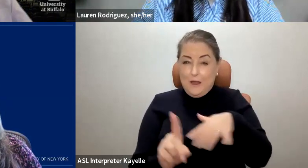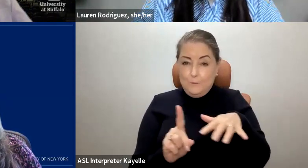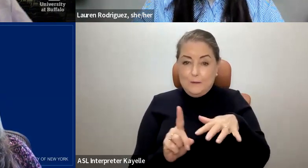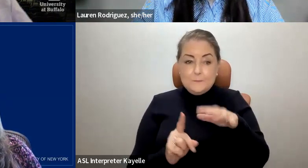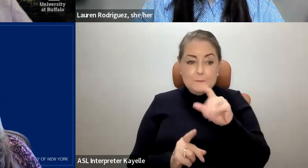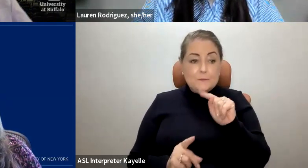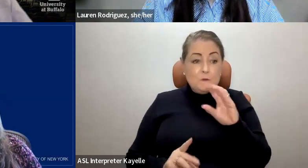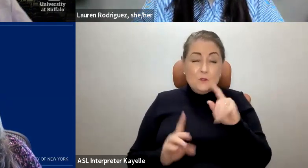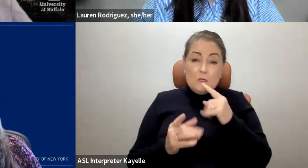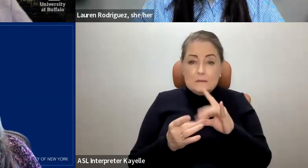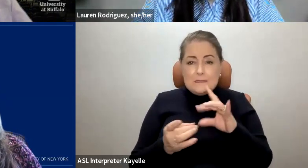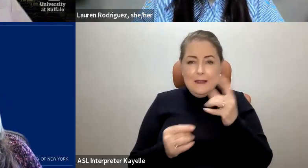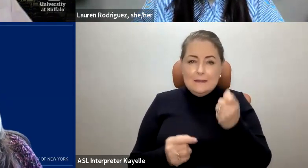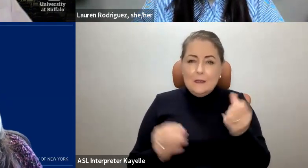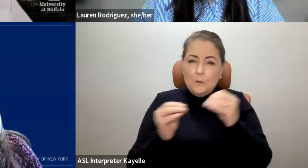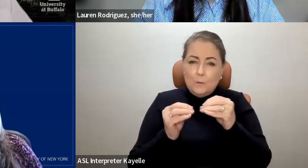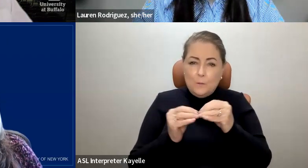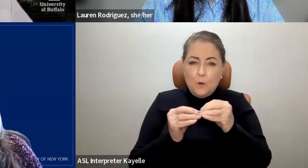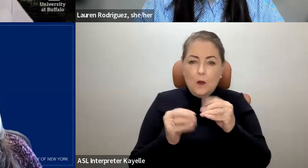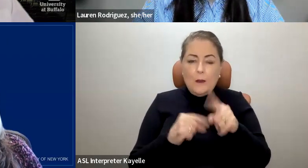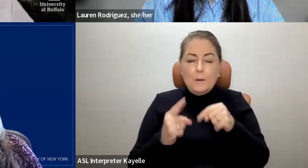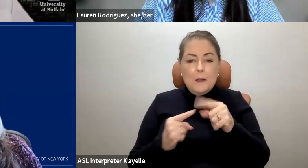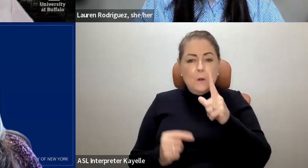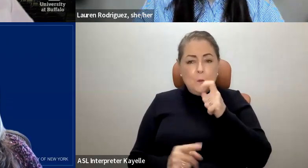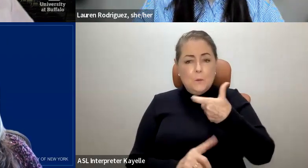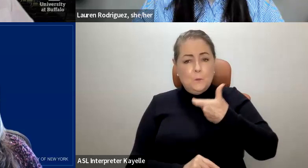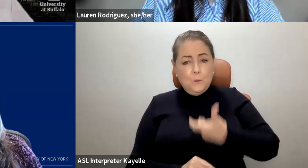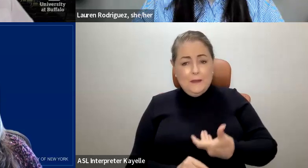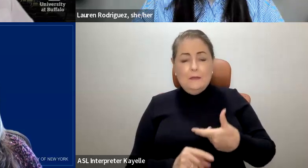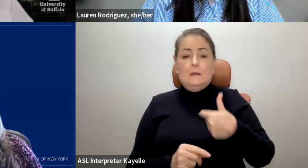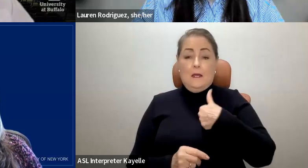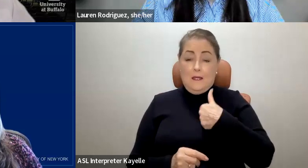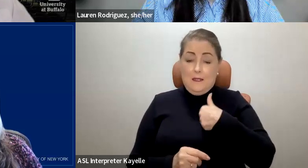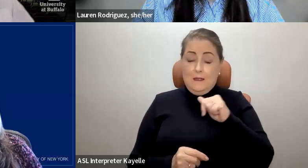just say a little bit more about who we are. I am the interim